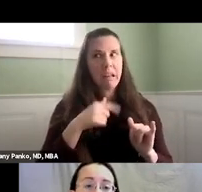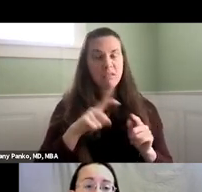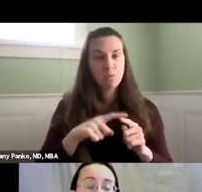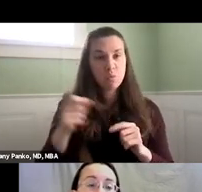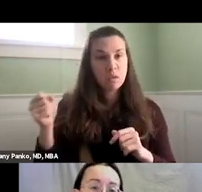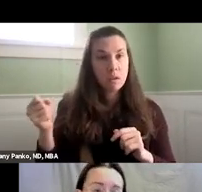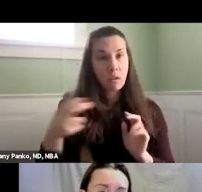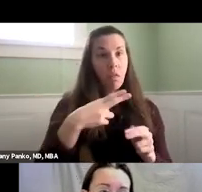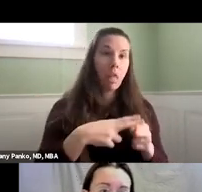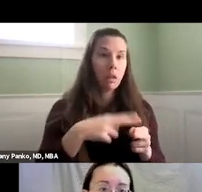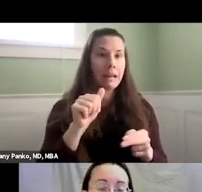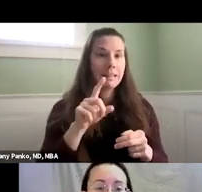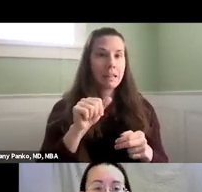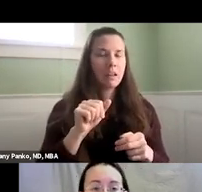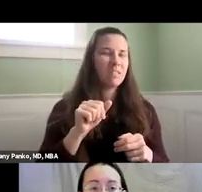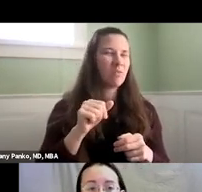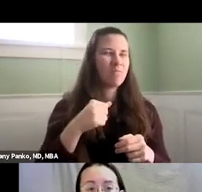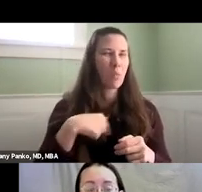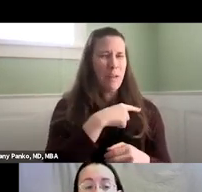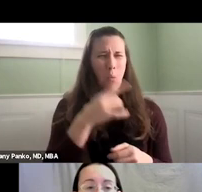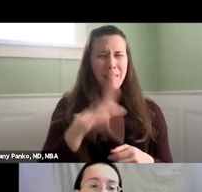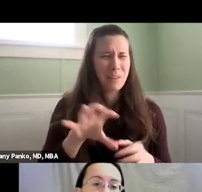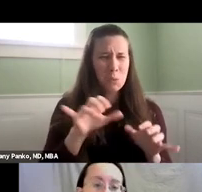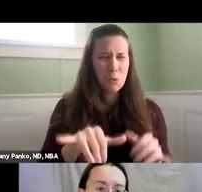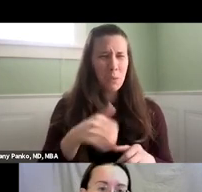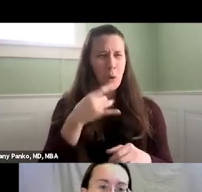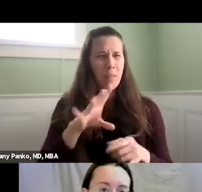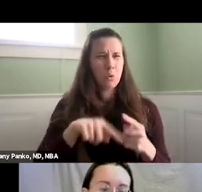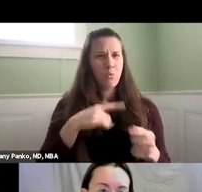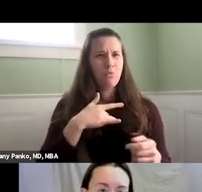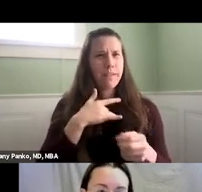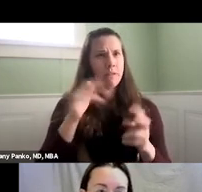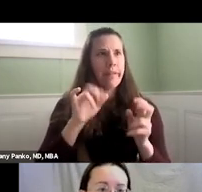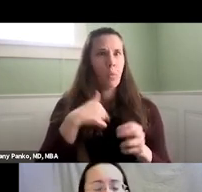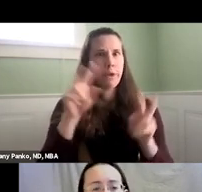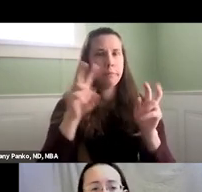we face an issue, then we have to mention that the ADA requires this and that, and we